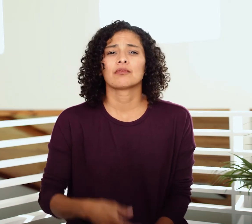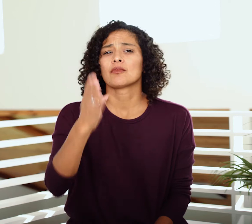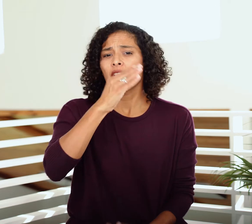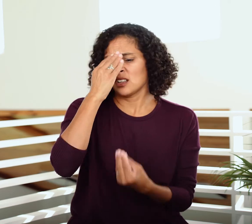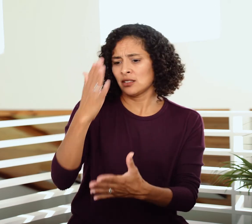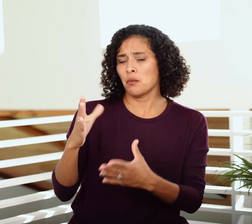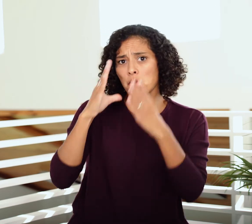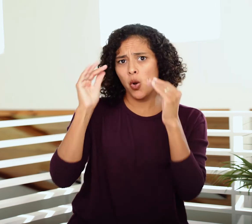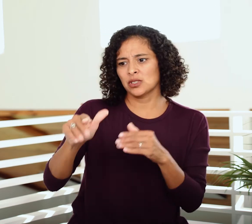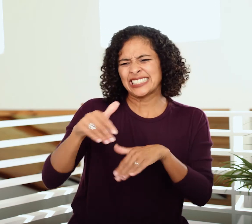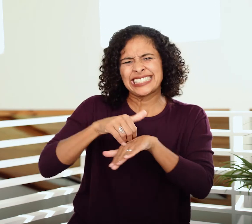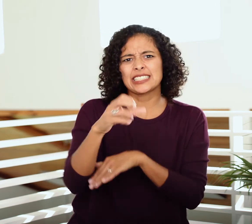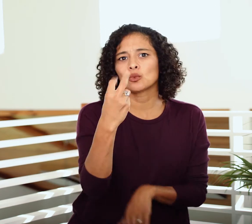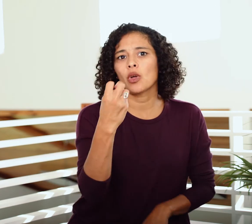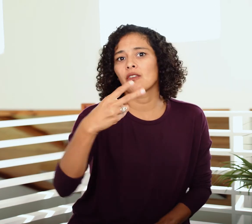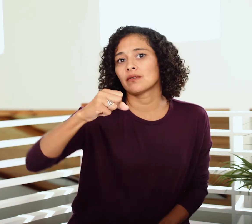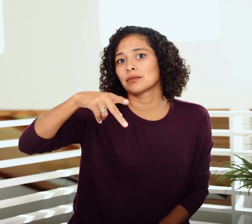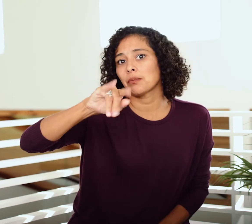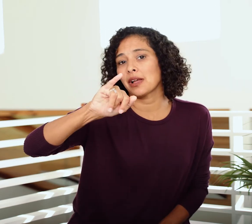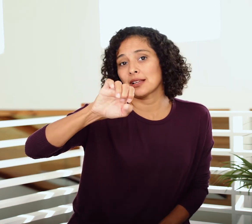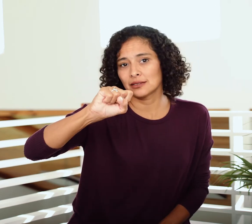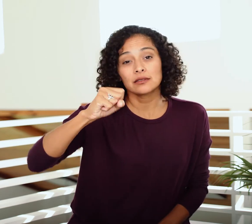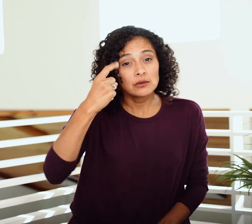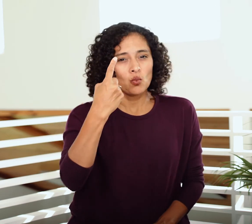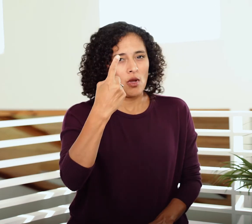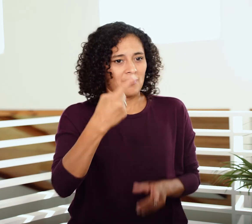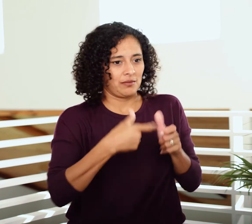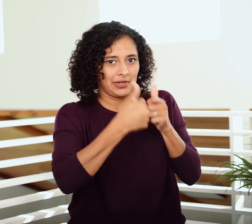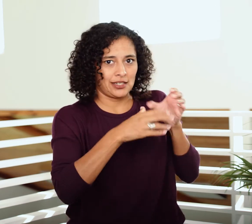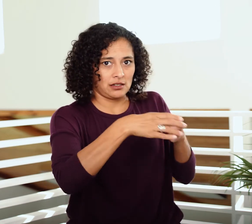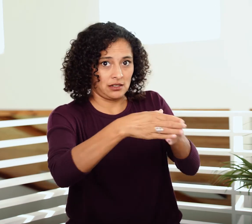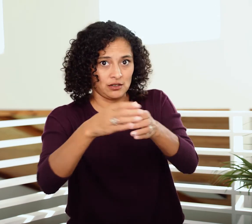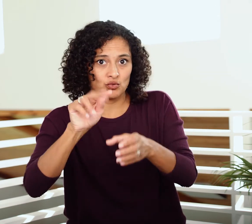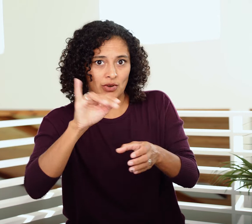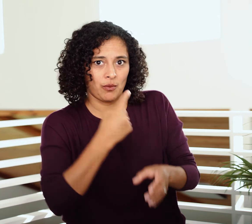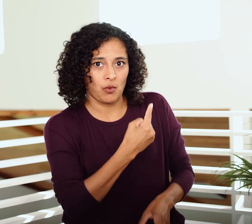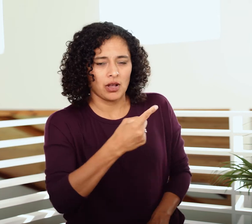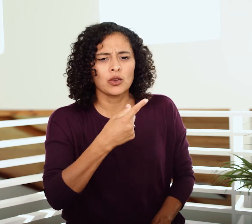God tells Moses to send 12 spies—a leader from each tribe—